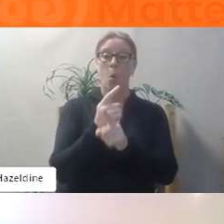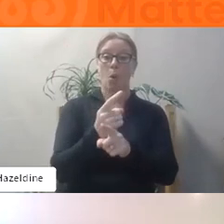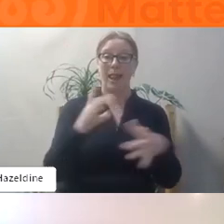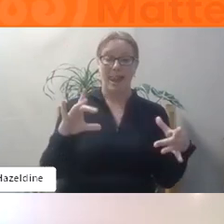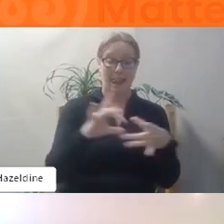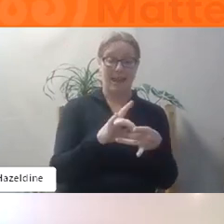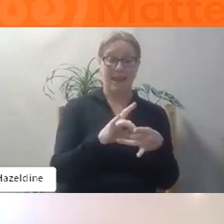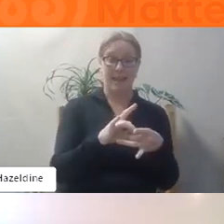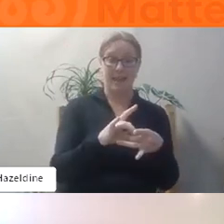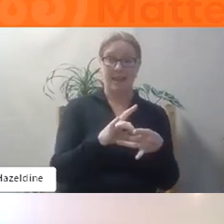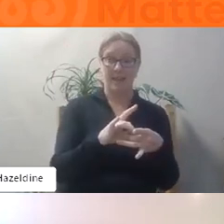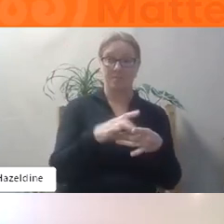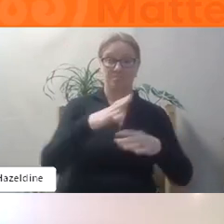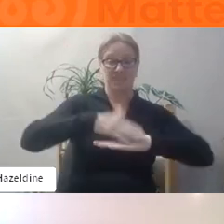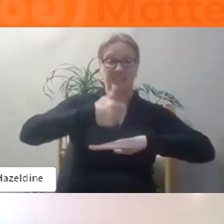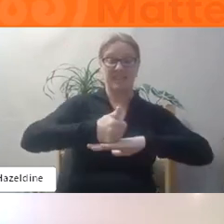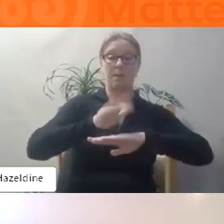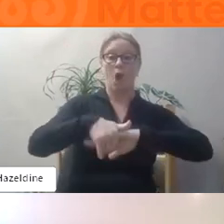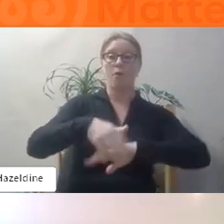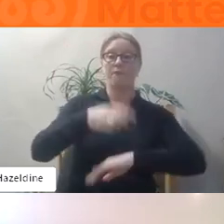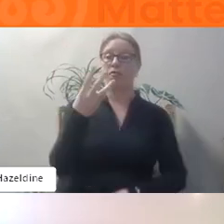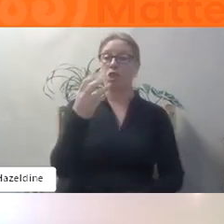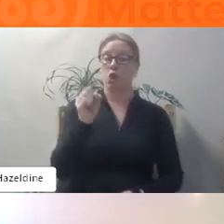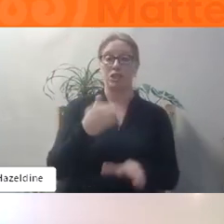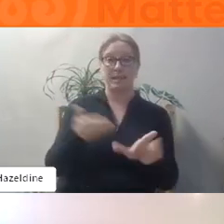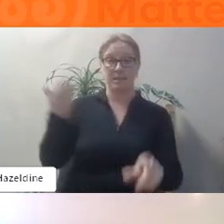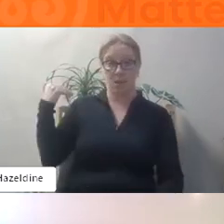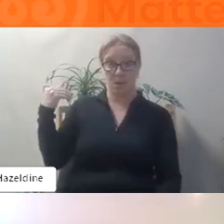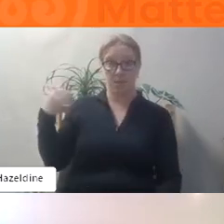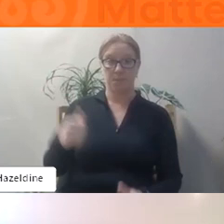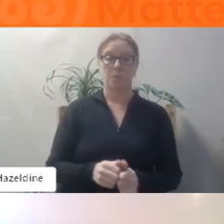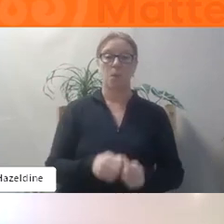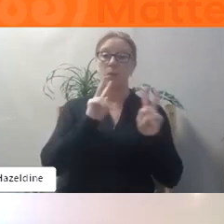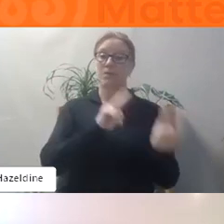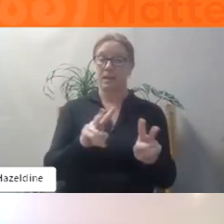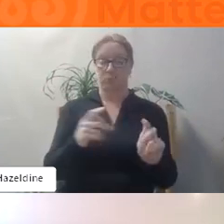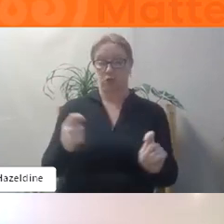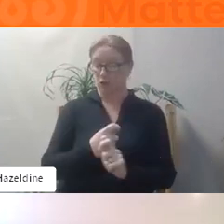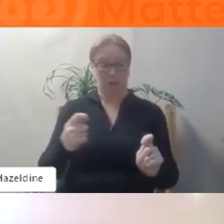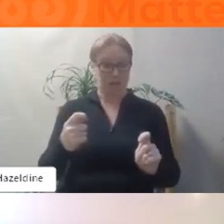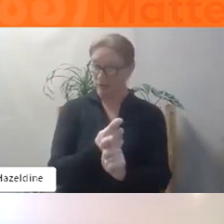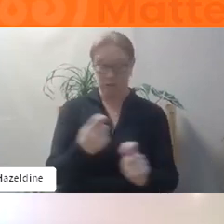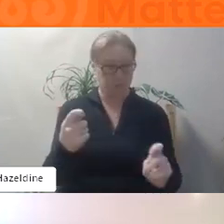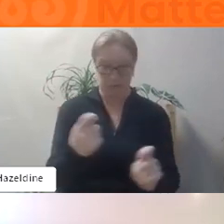for over 30 years now. We have seen lots of changes in that time.